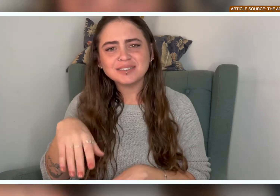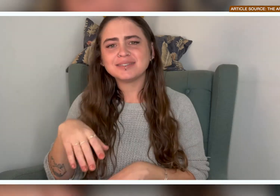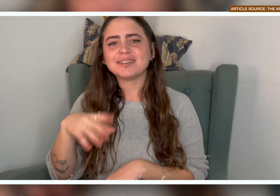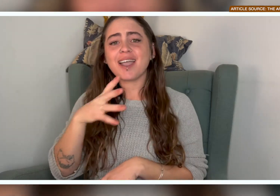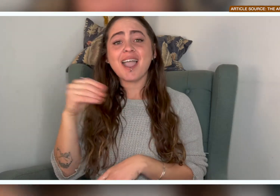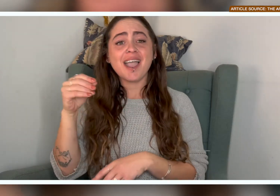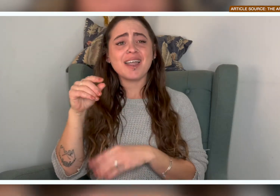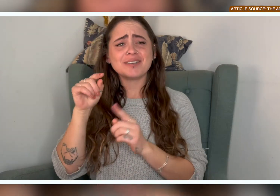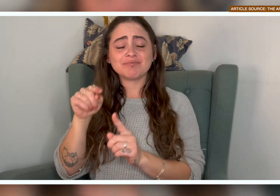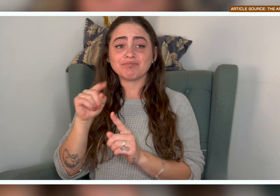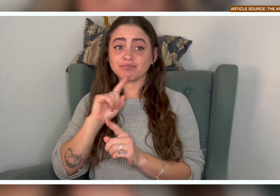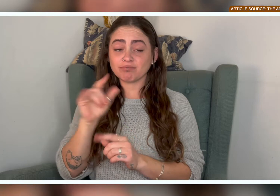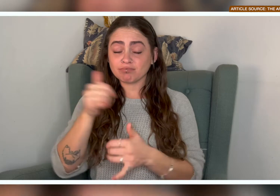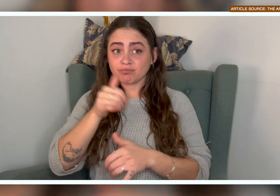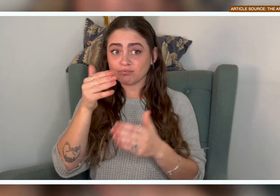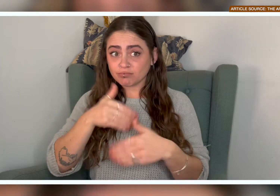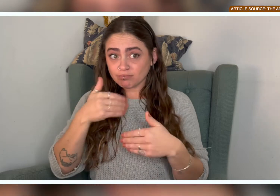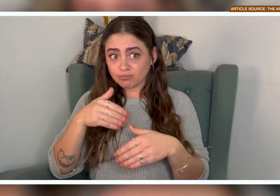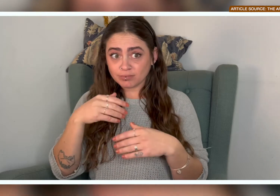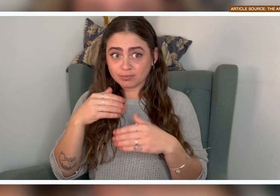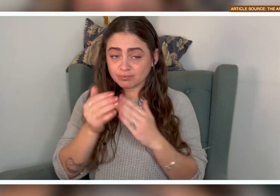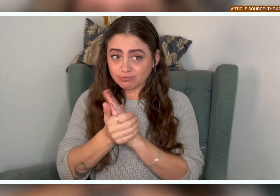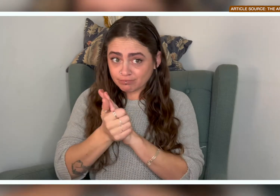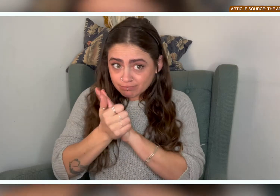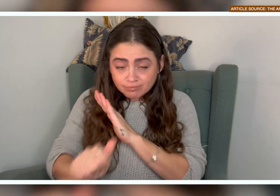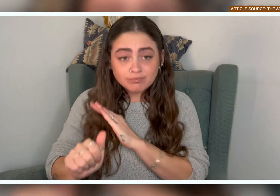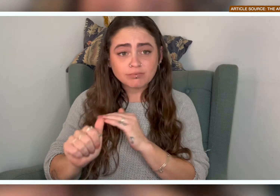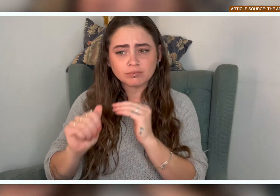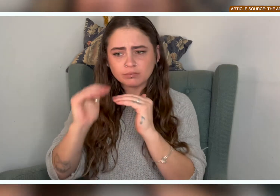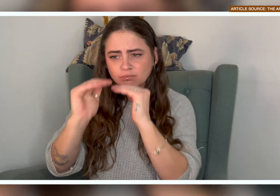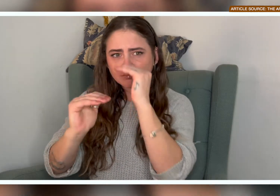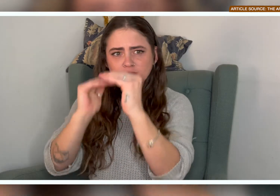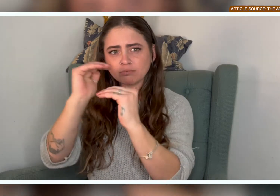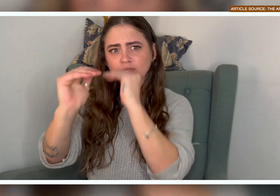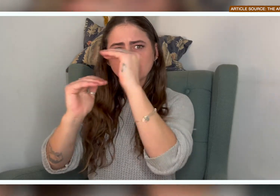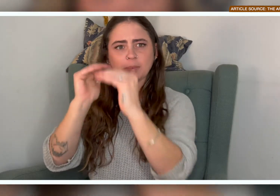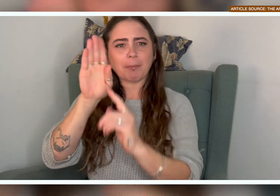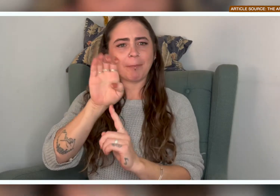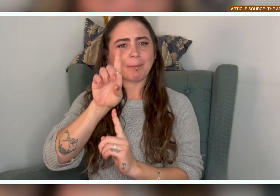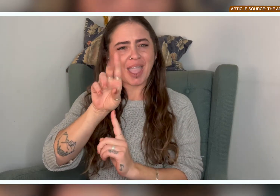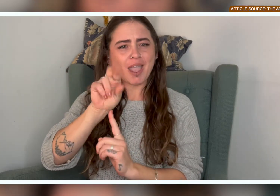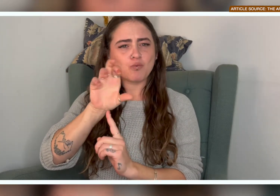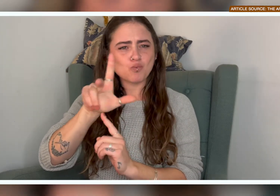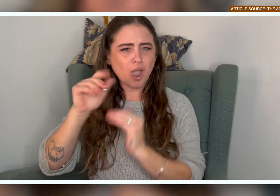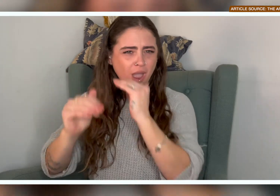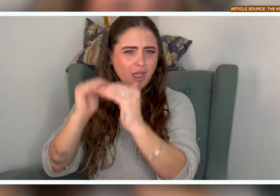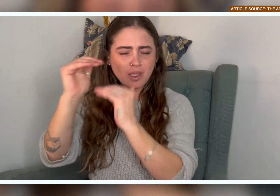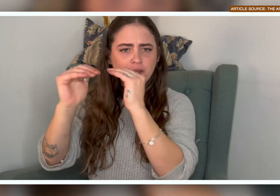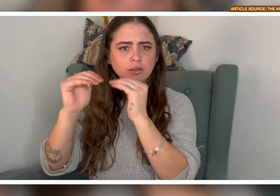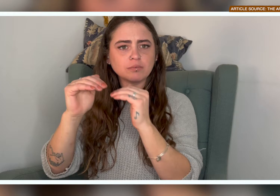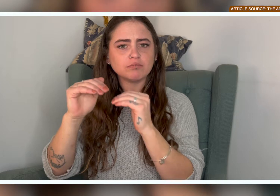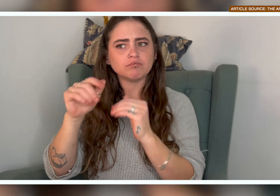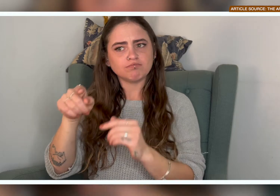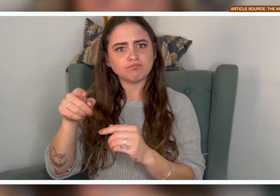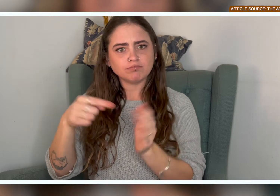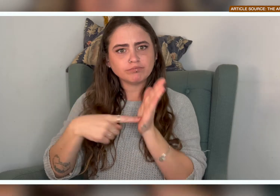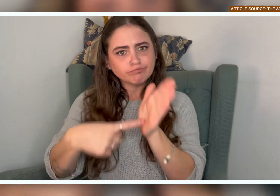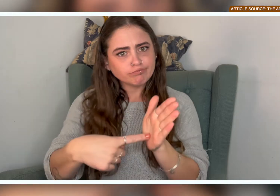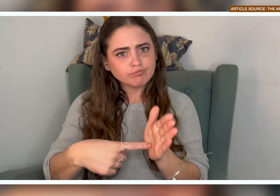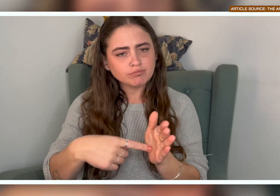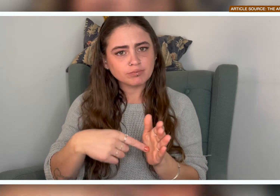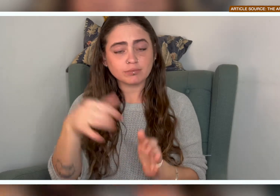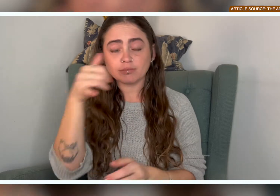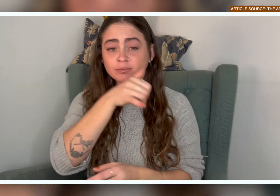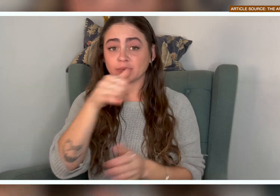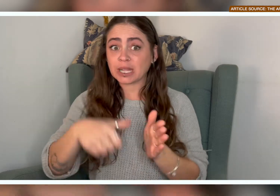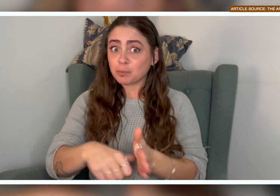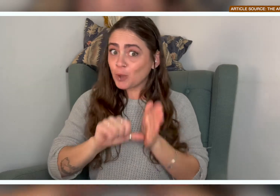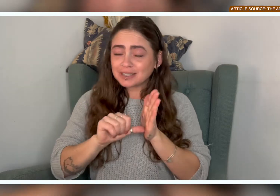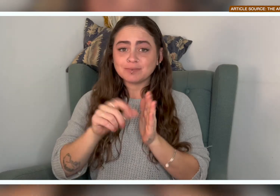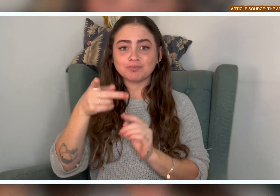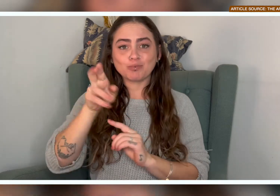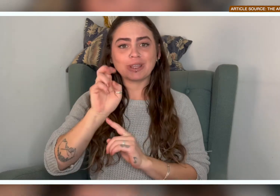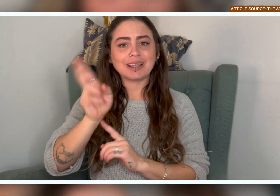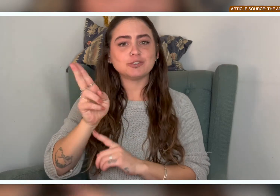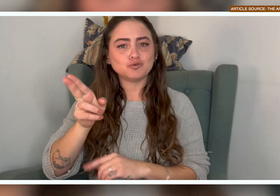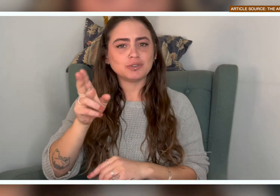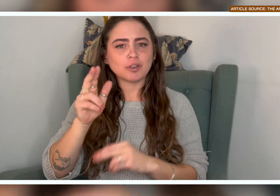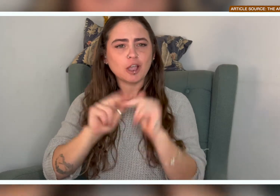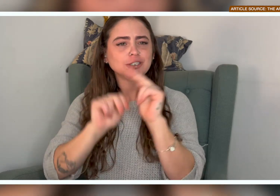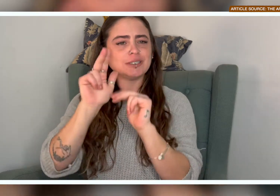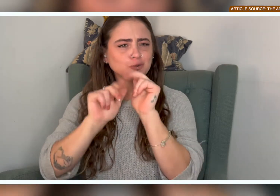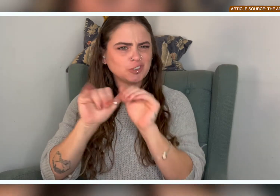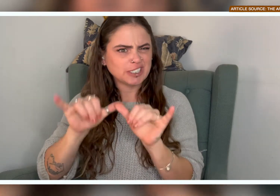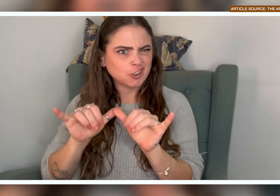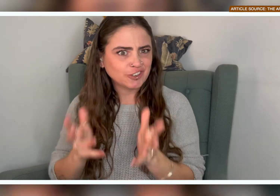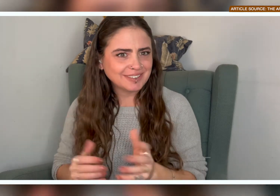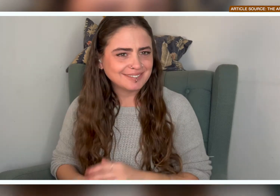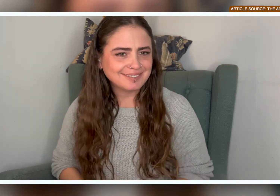“the very skilful processing of bedrock reveals an impressive prehistoric architectural engineering”, Karul says.